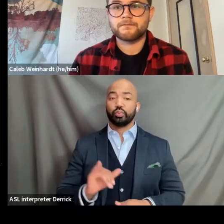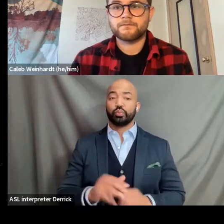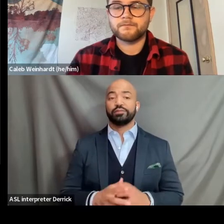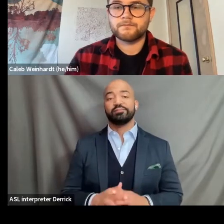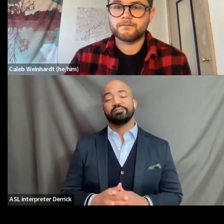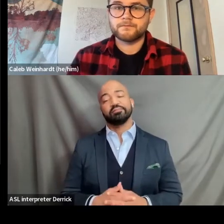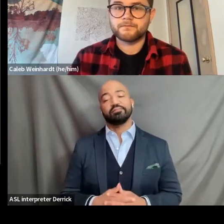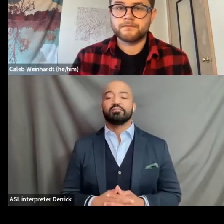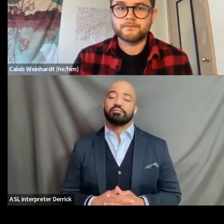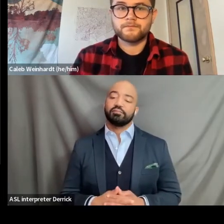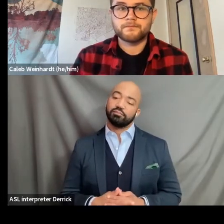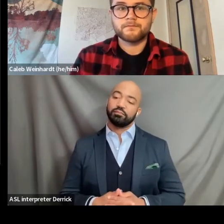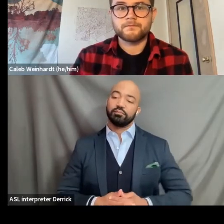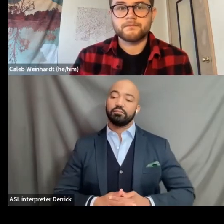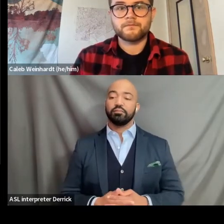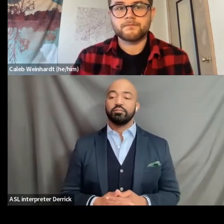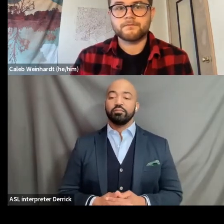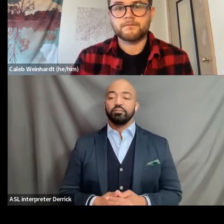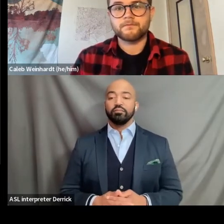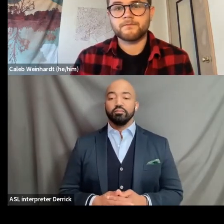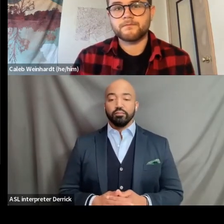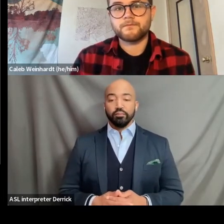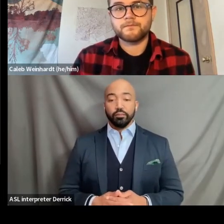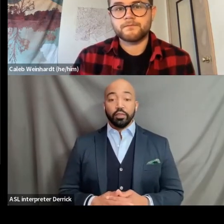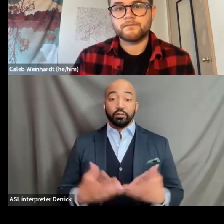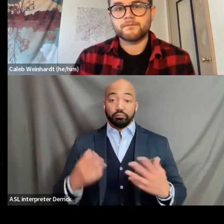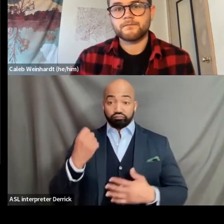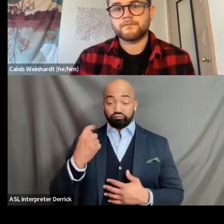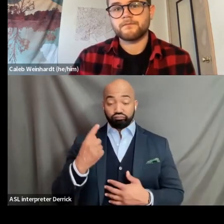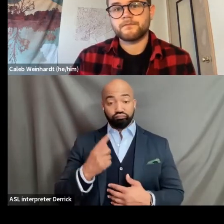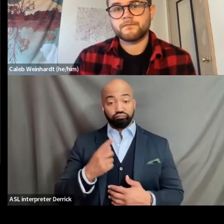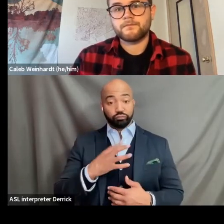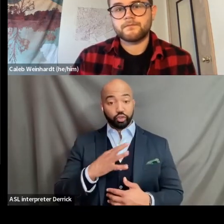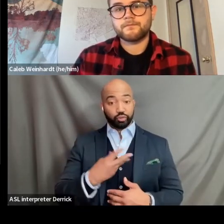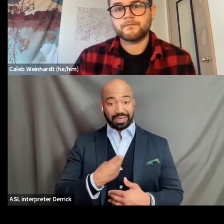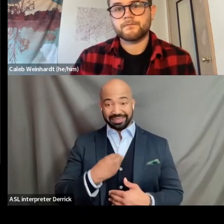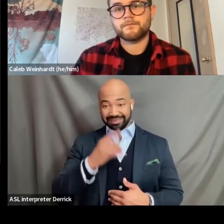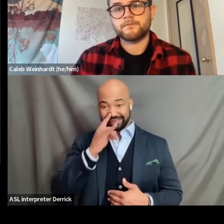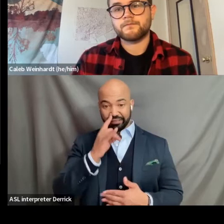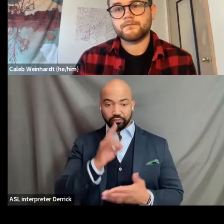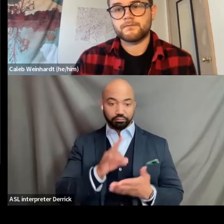we you know look at the fact that trans kids are kicked out of their house. Might be kicked out of school.